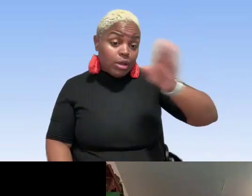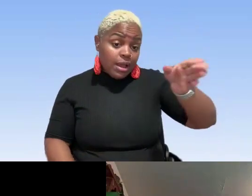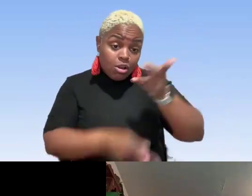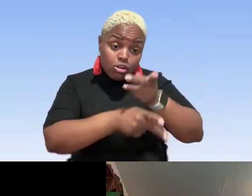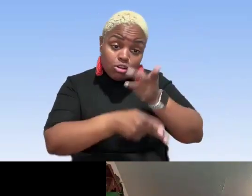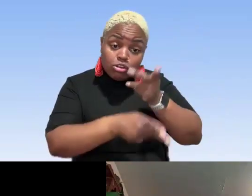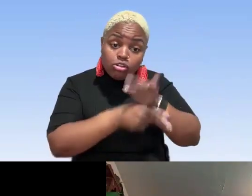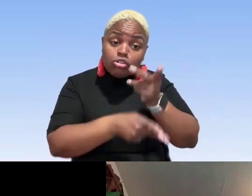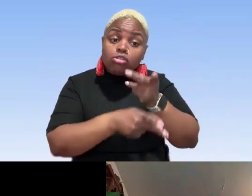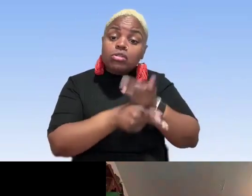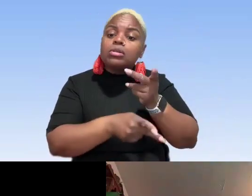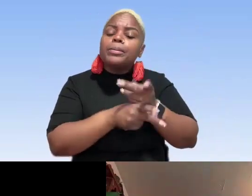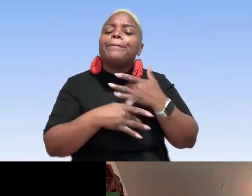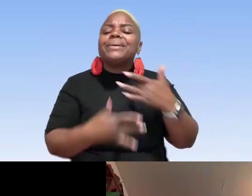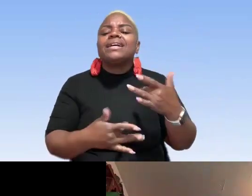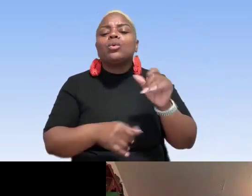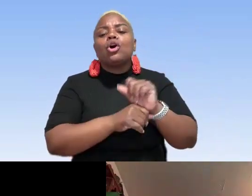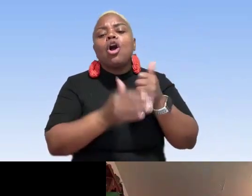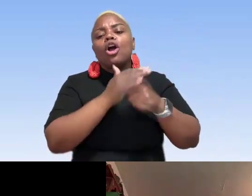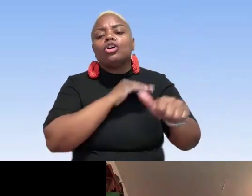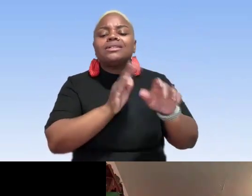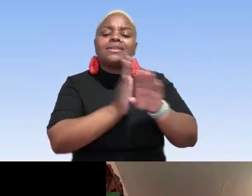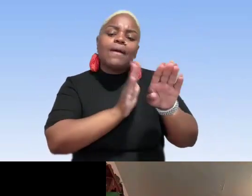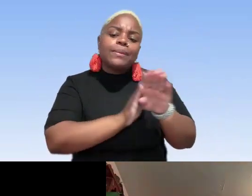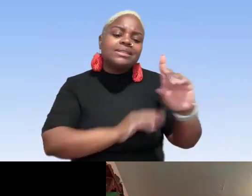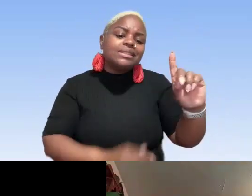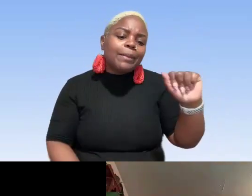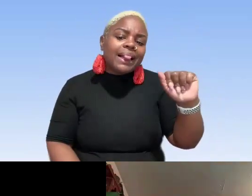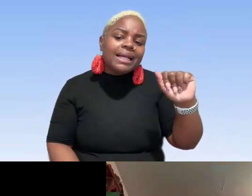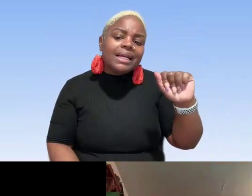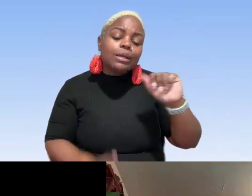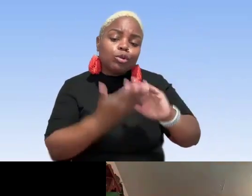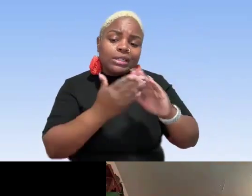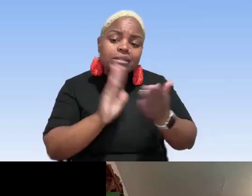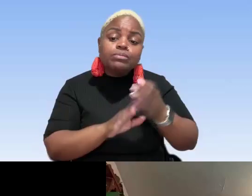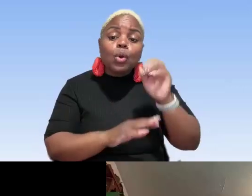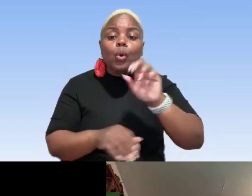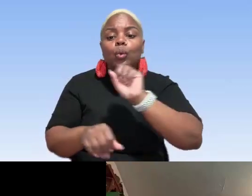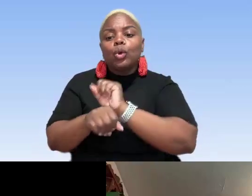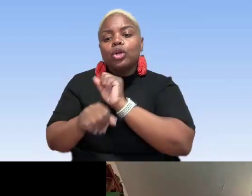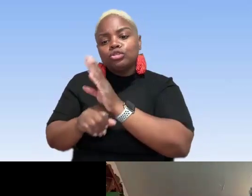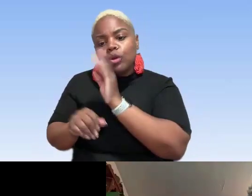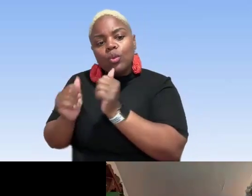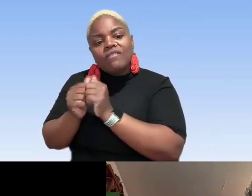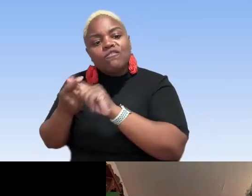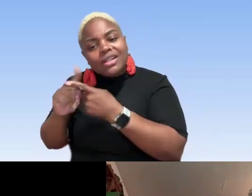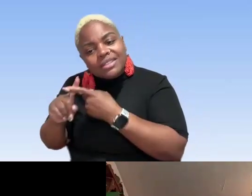in developmental disability community and with friends, um, who have, who are, use power chairs.